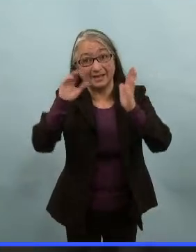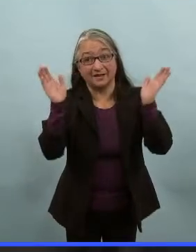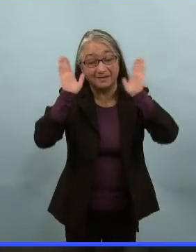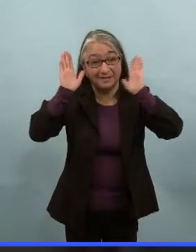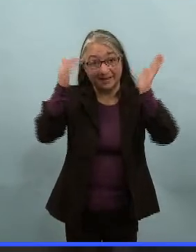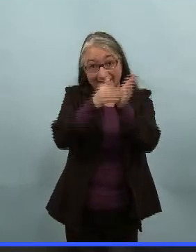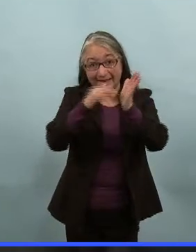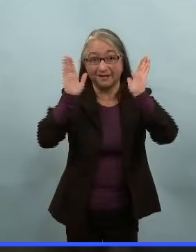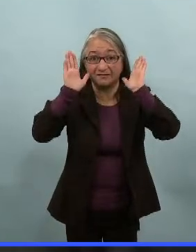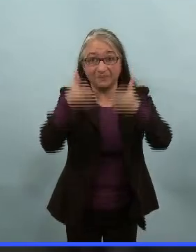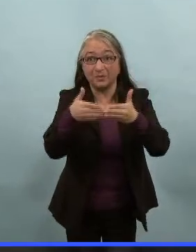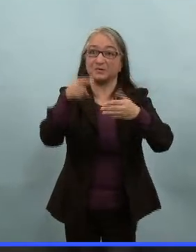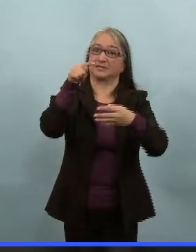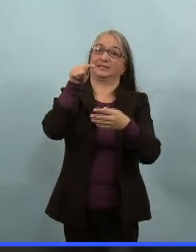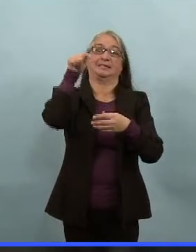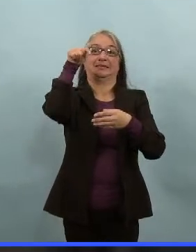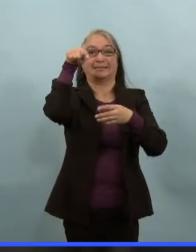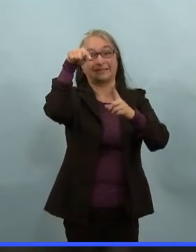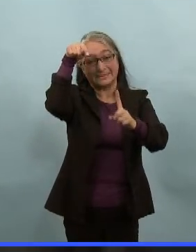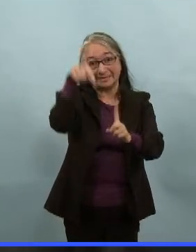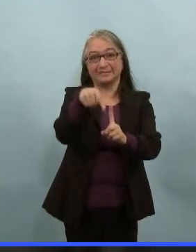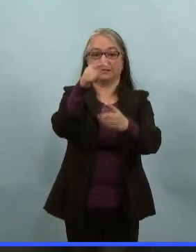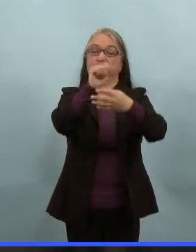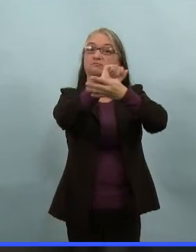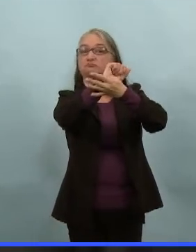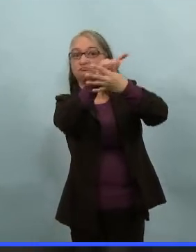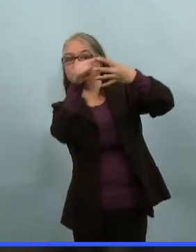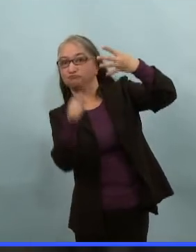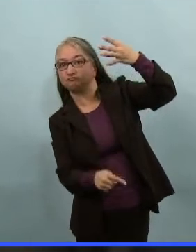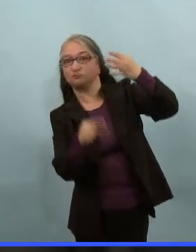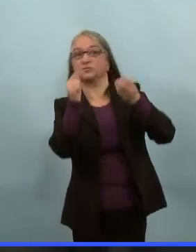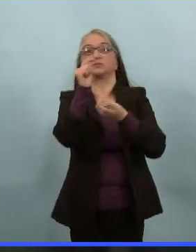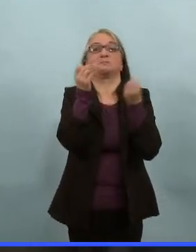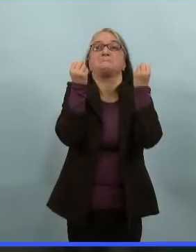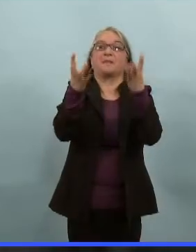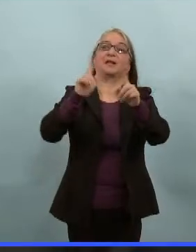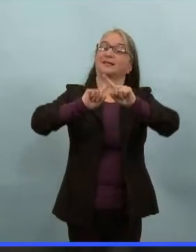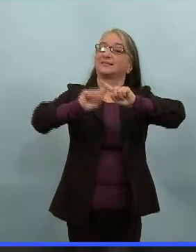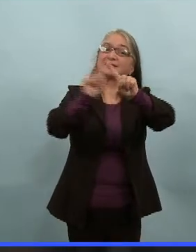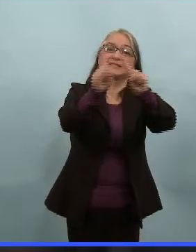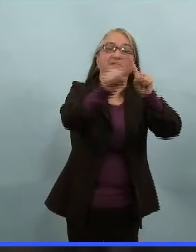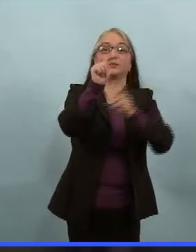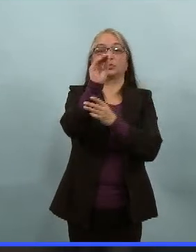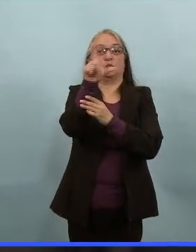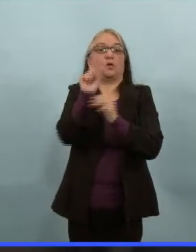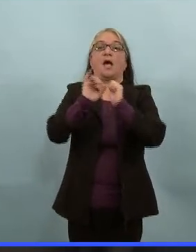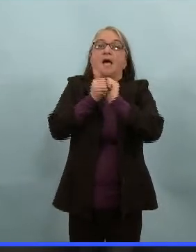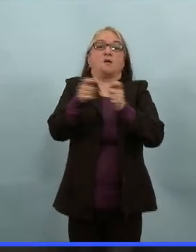you know we have lots of tools here related to how we manage and mitigate issues related to kova 19.